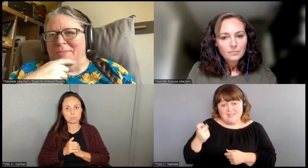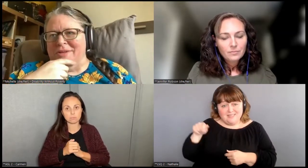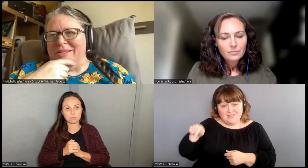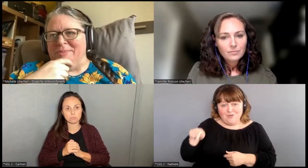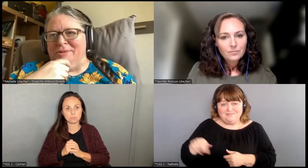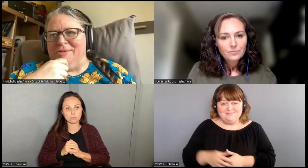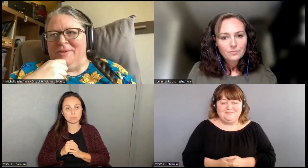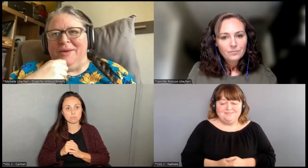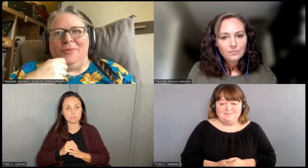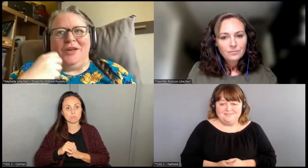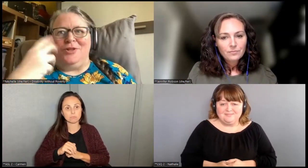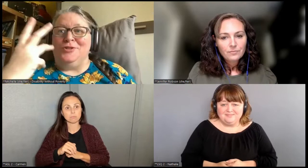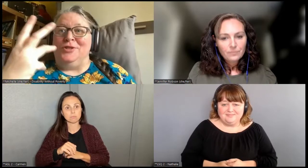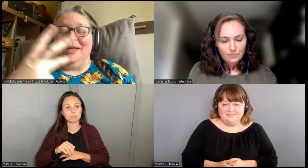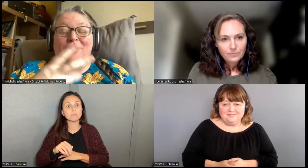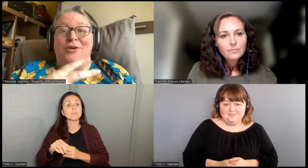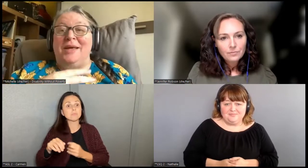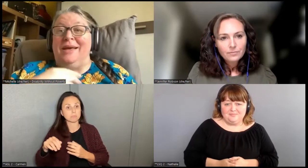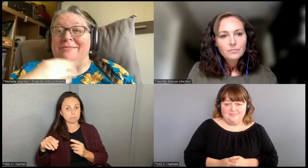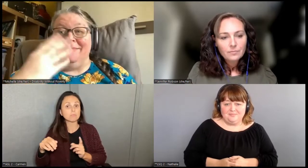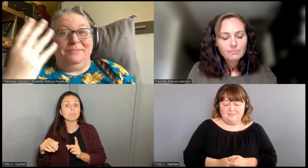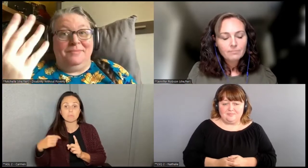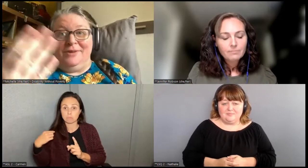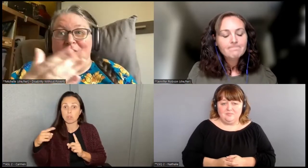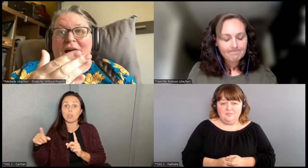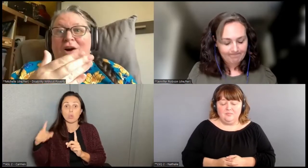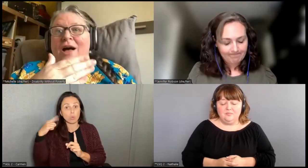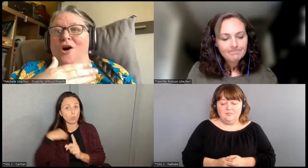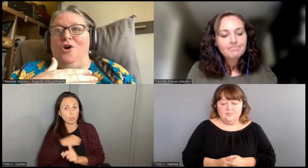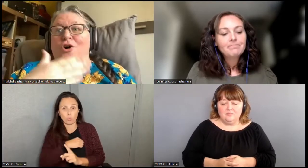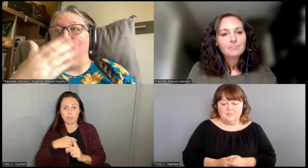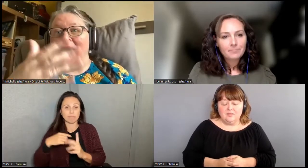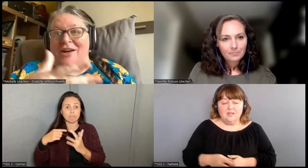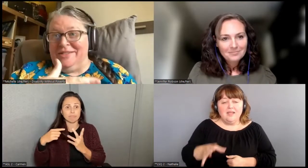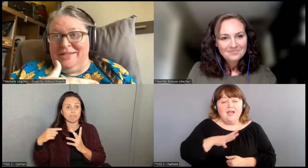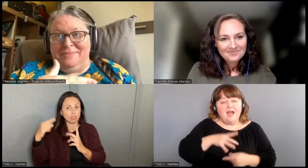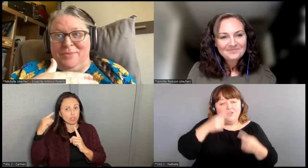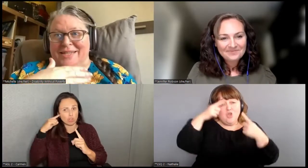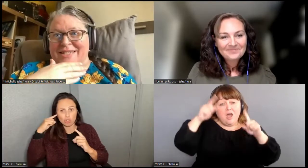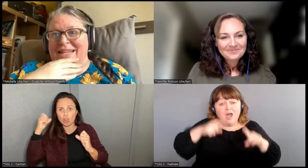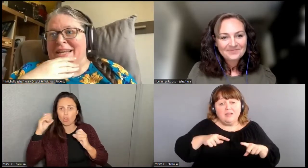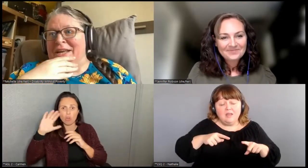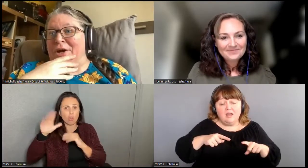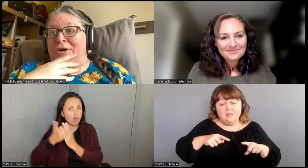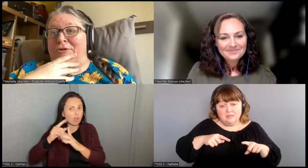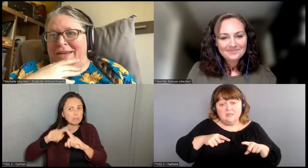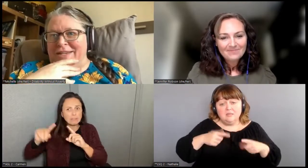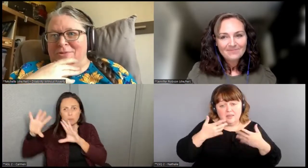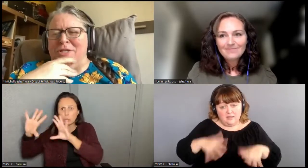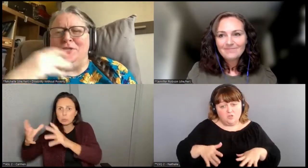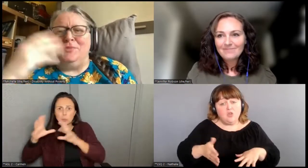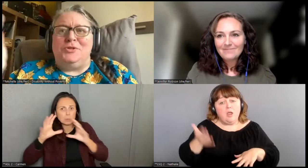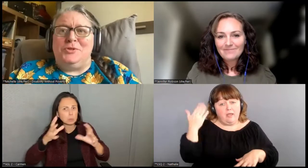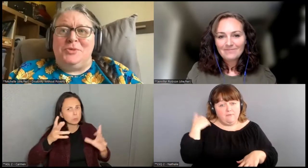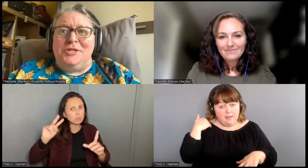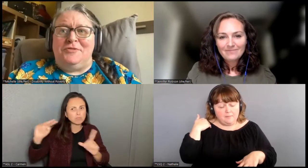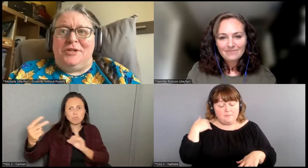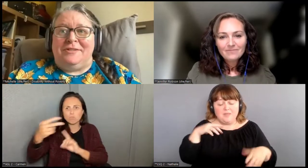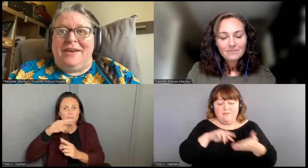IN PRINCIPLE, RIGHT, WE CONSTANTLY HEARD ALL PARTIES PRESENT AGREED. WHICH IS WONDERFUL,